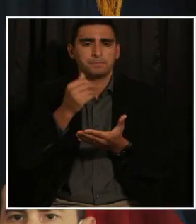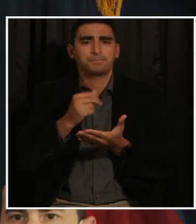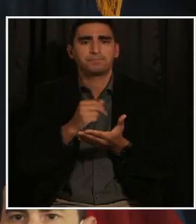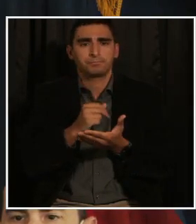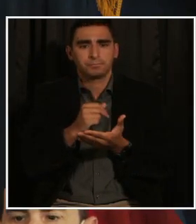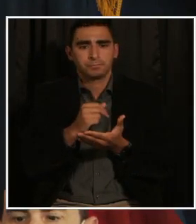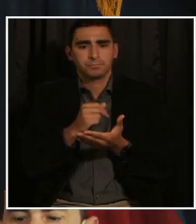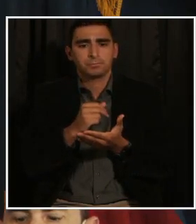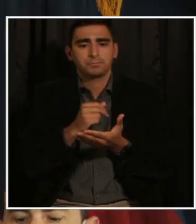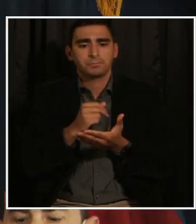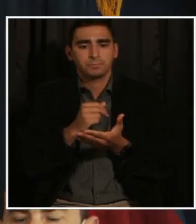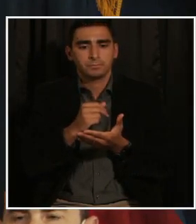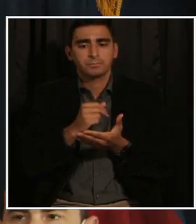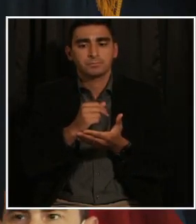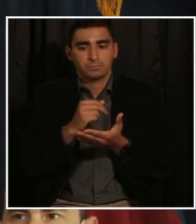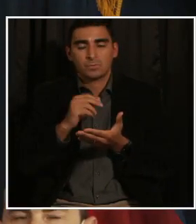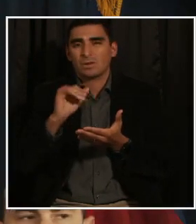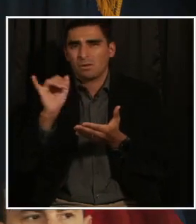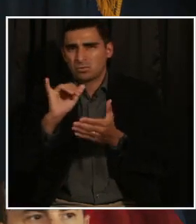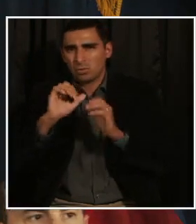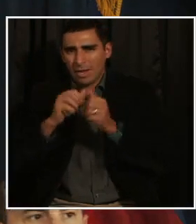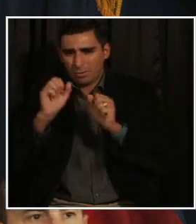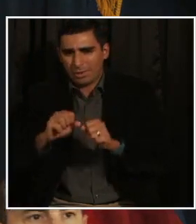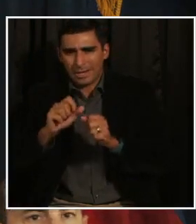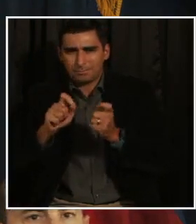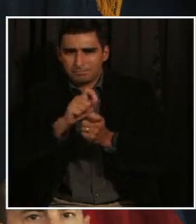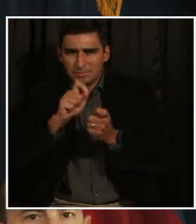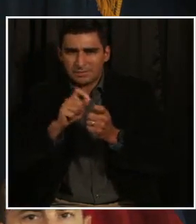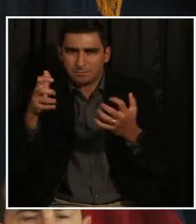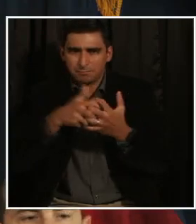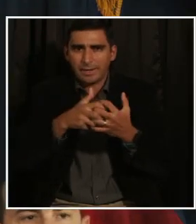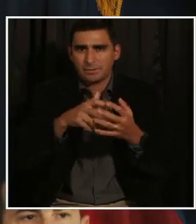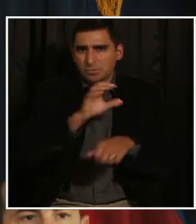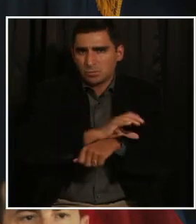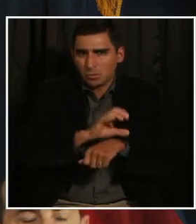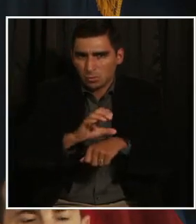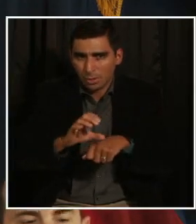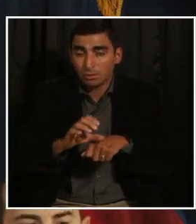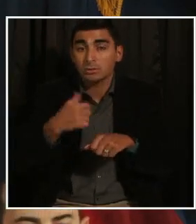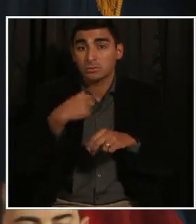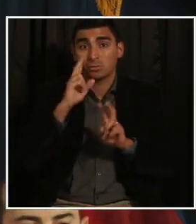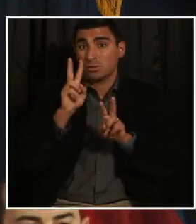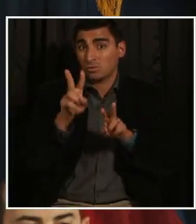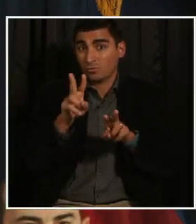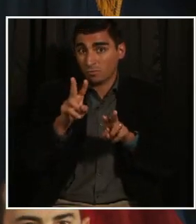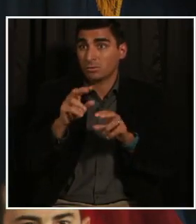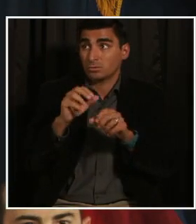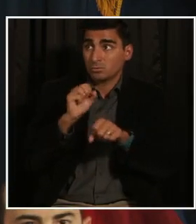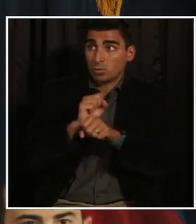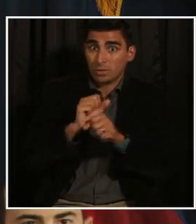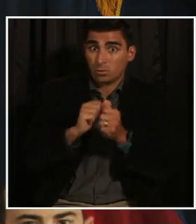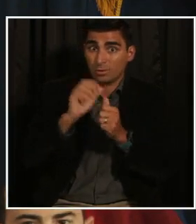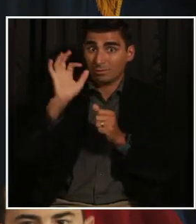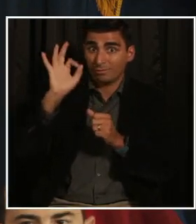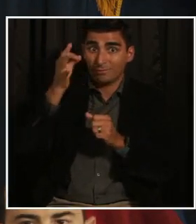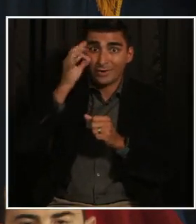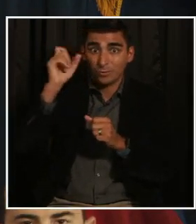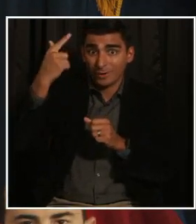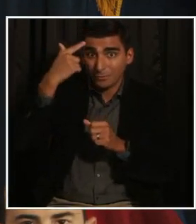you know the the unique needs of colorado in that process so we'll we'll look forward to being in conversations with the federal government if this just happened yesterday i haven't gotten them any